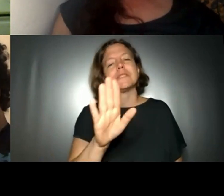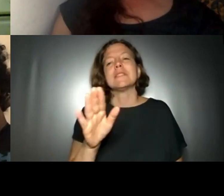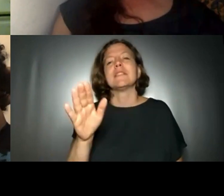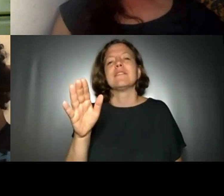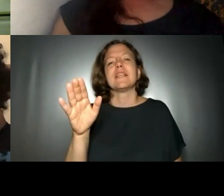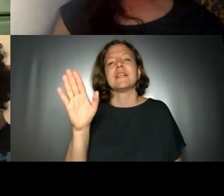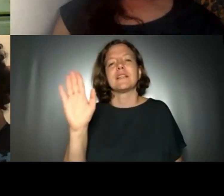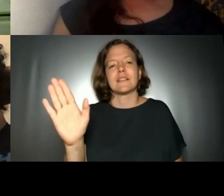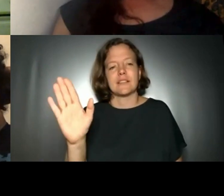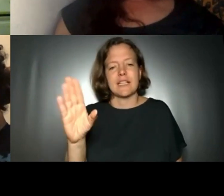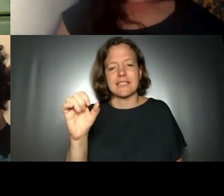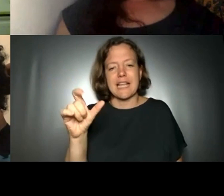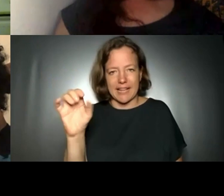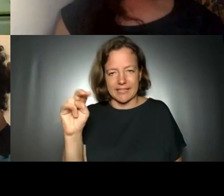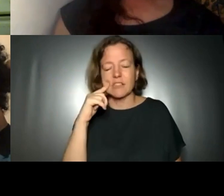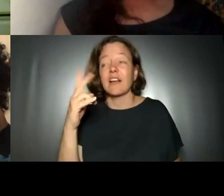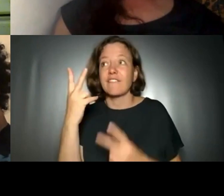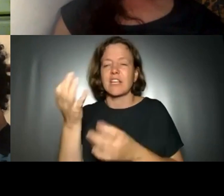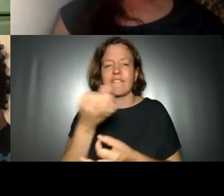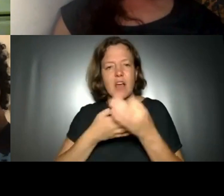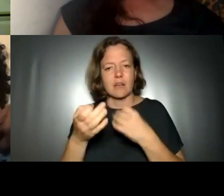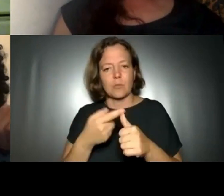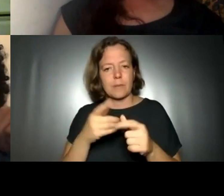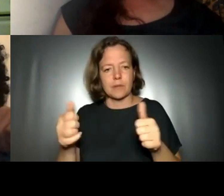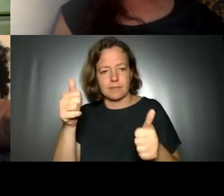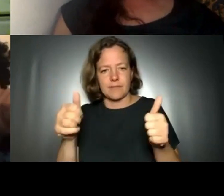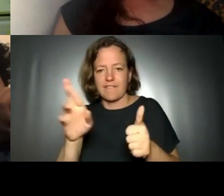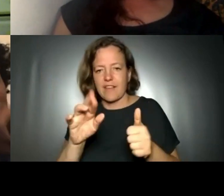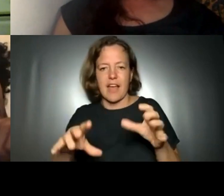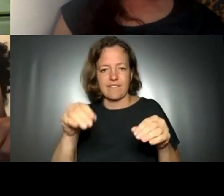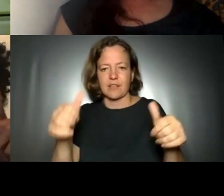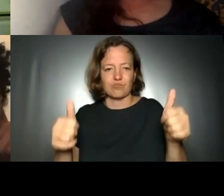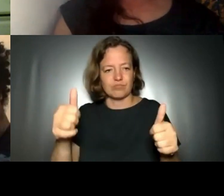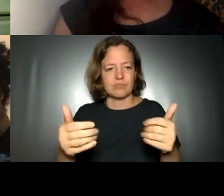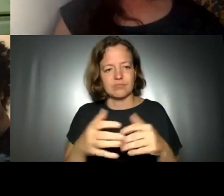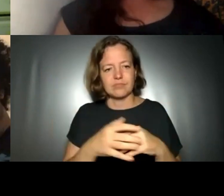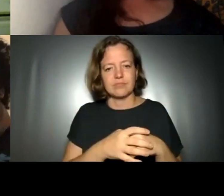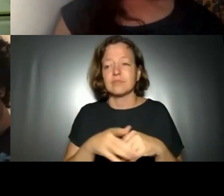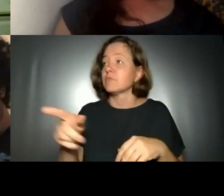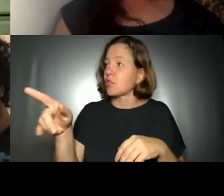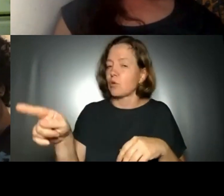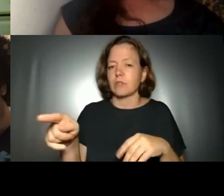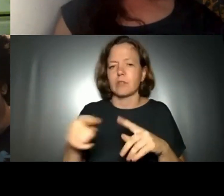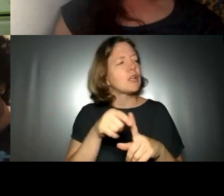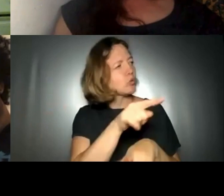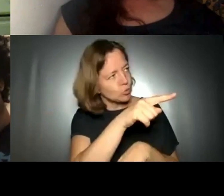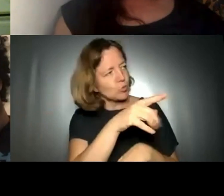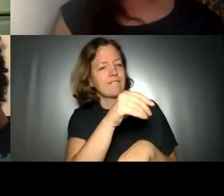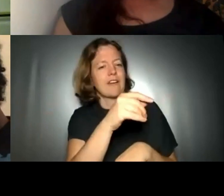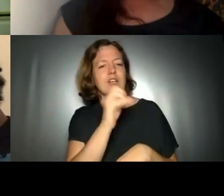Do you want to start or should I? Kate Marsh: Are you talking to me or to the others? Noa Winter: To you. Kate Marsh: No, you start.